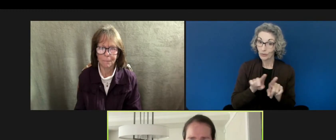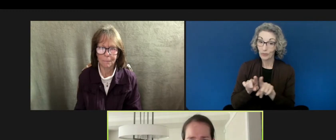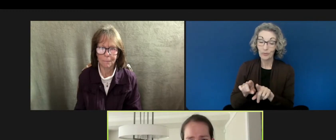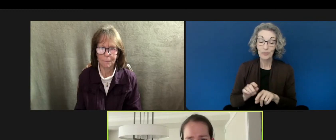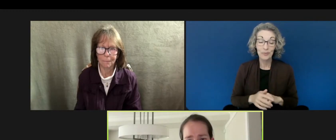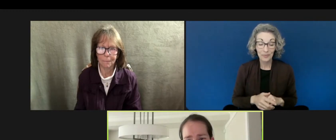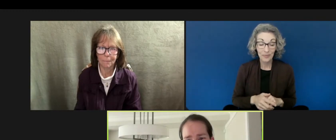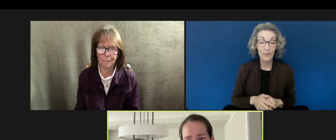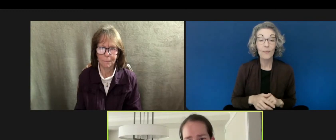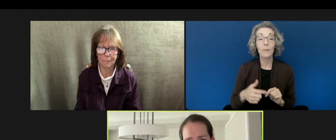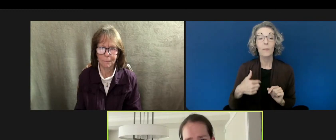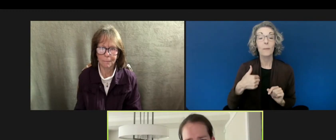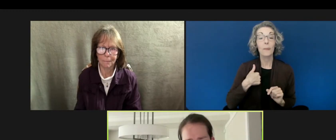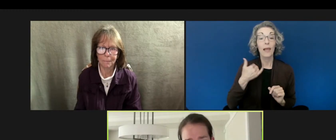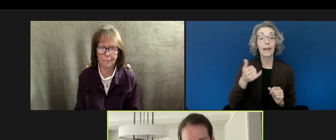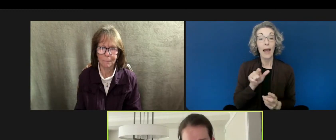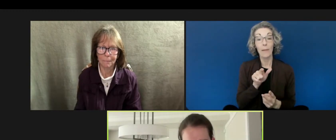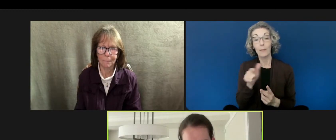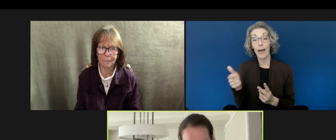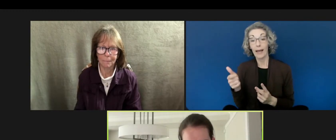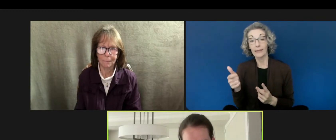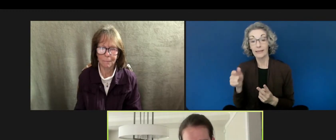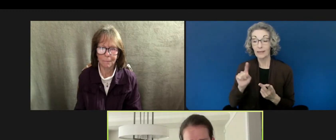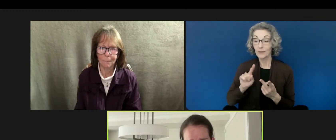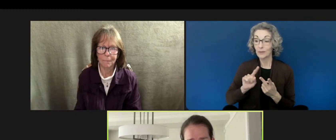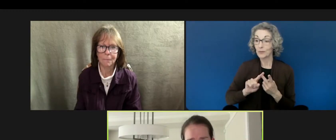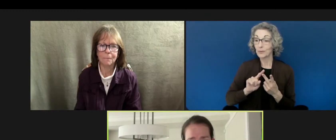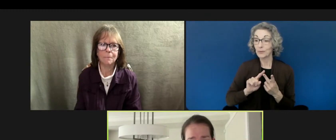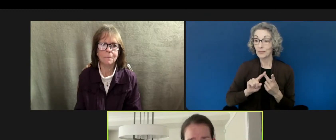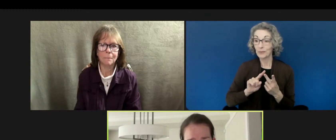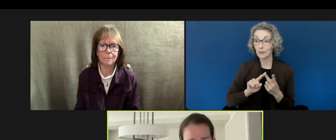I am going to pass this on to Tal.